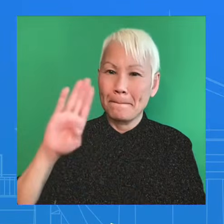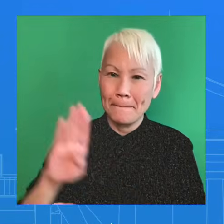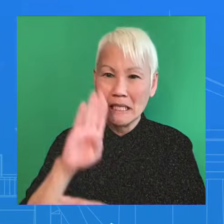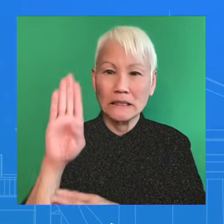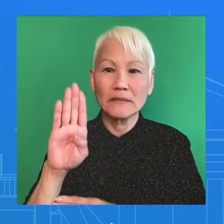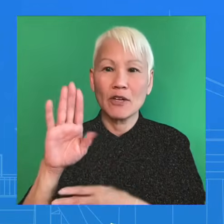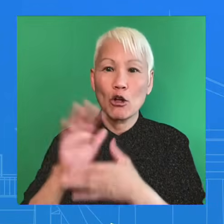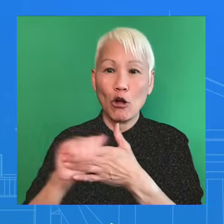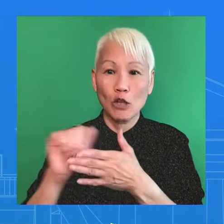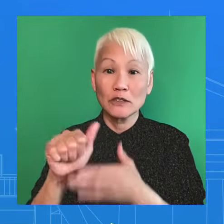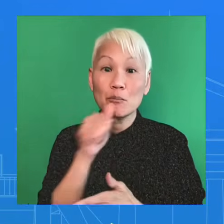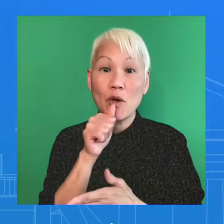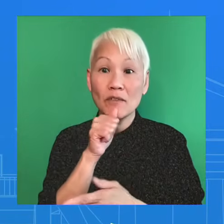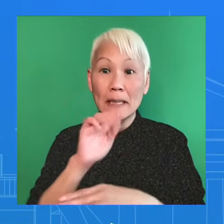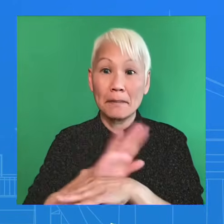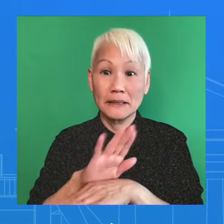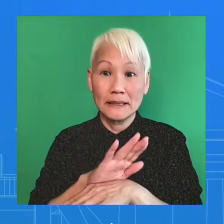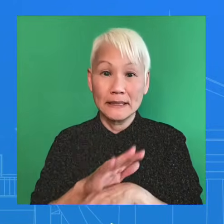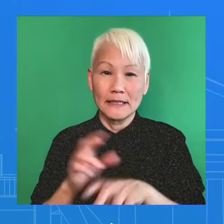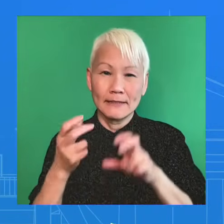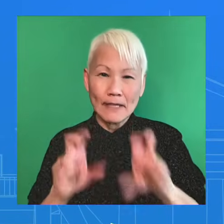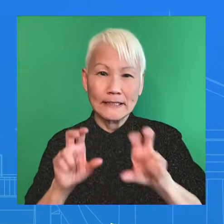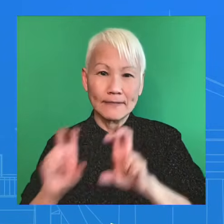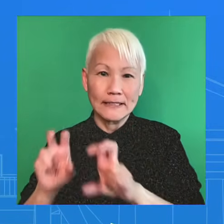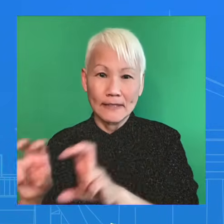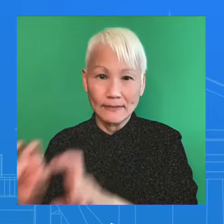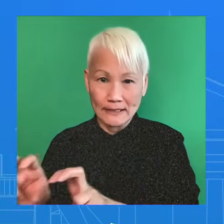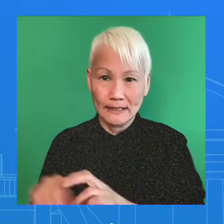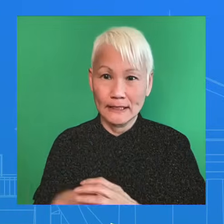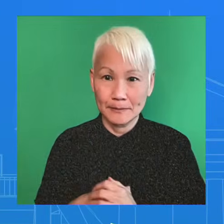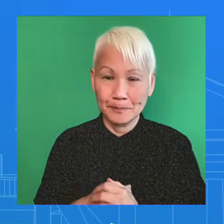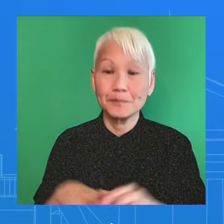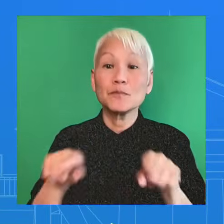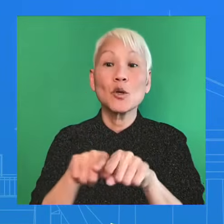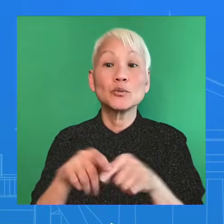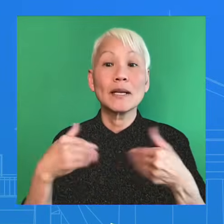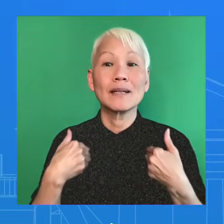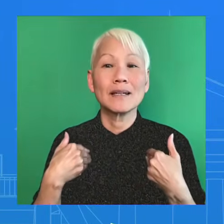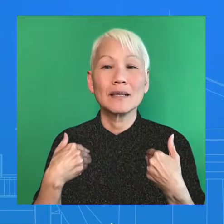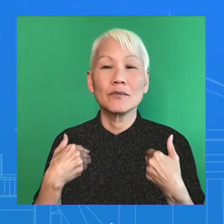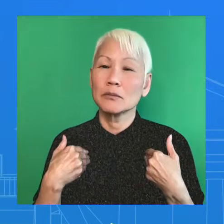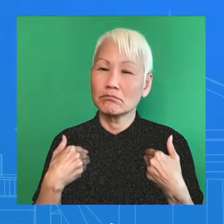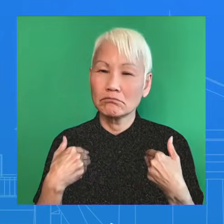that was --that the President signed on Saturday, which will also be a conversation to include